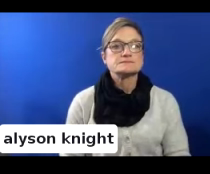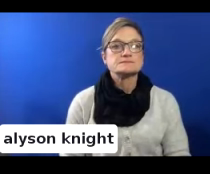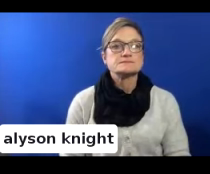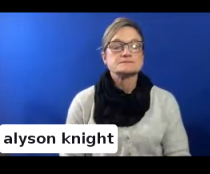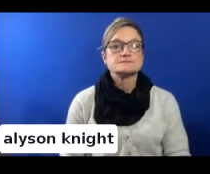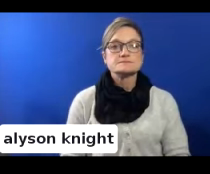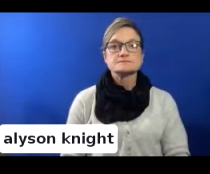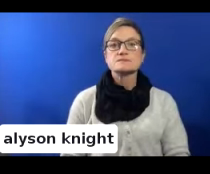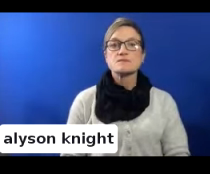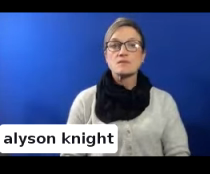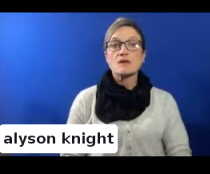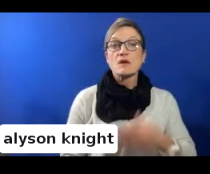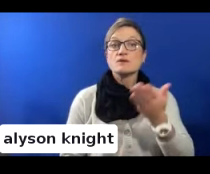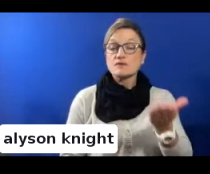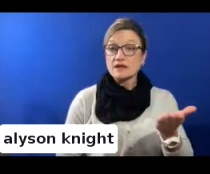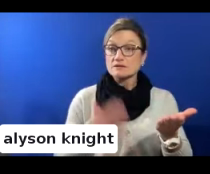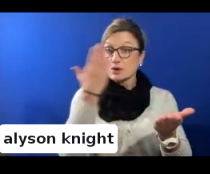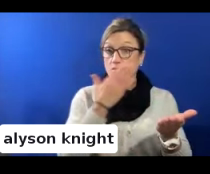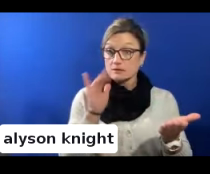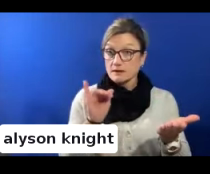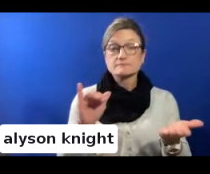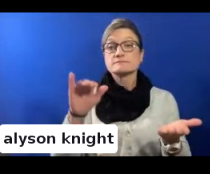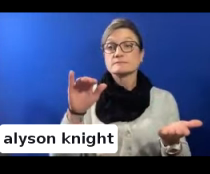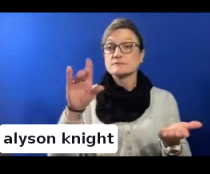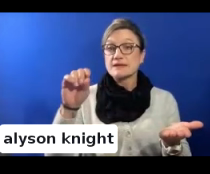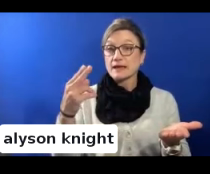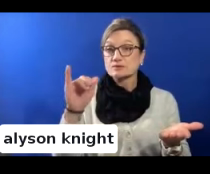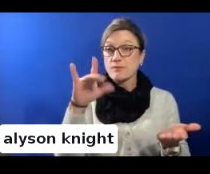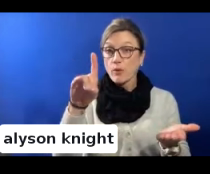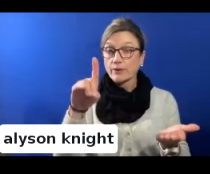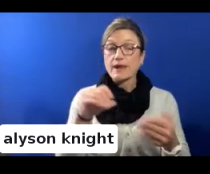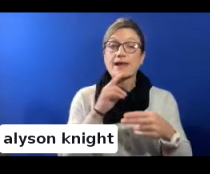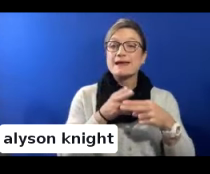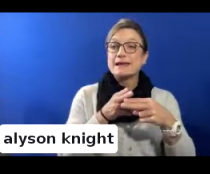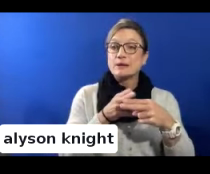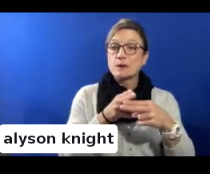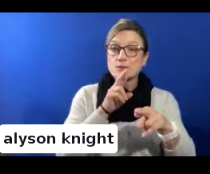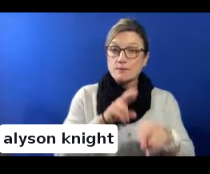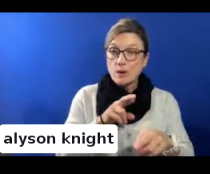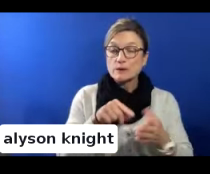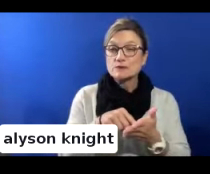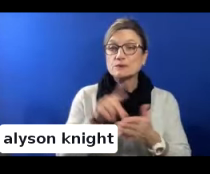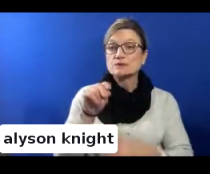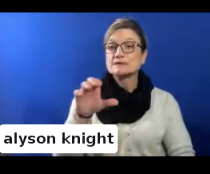This is a dashboard that contains an interim report due by December 31st.